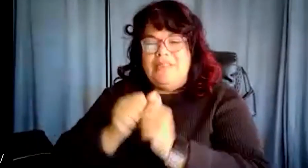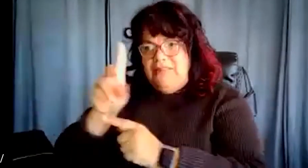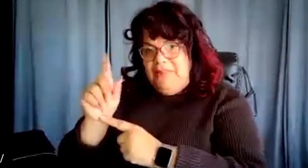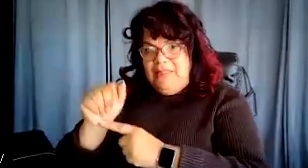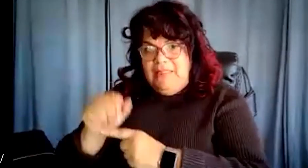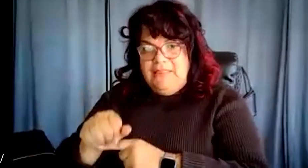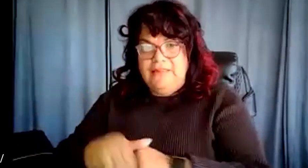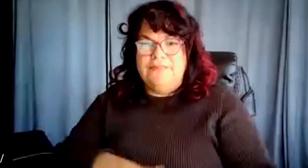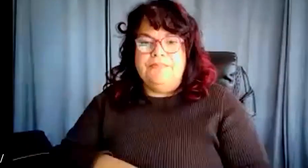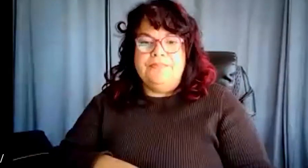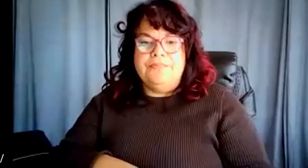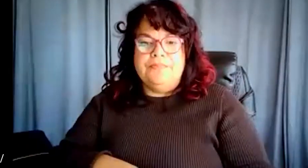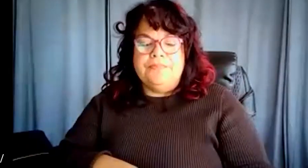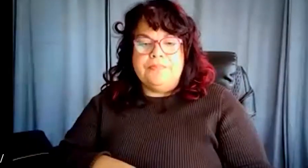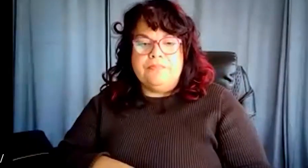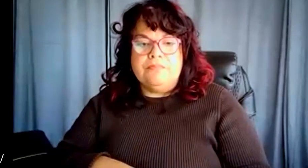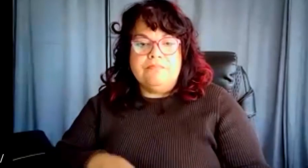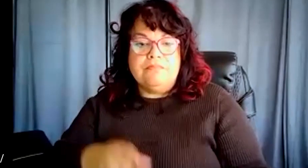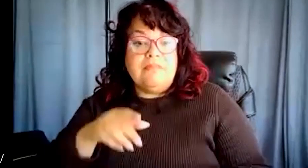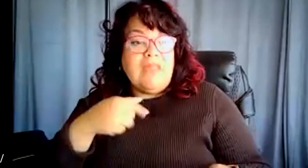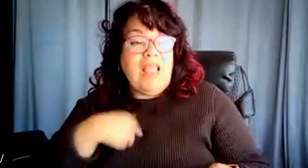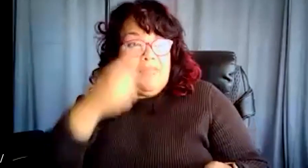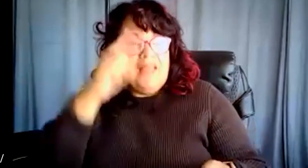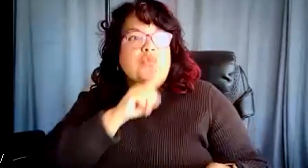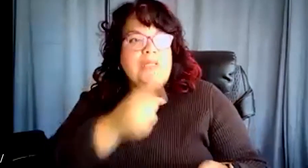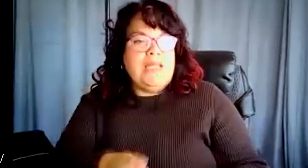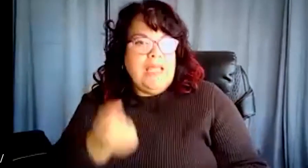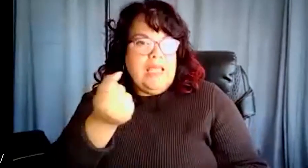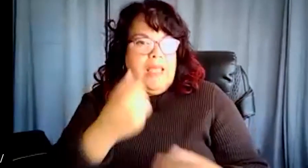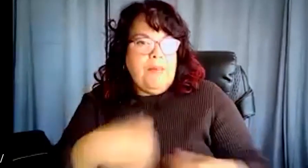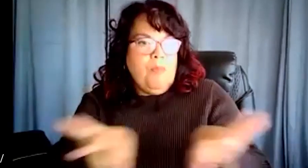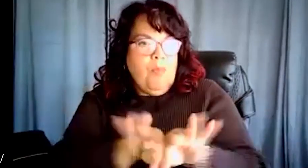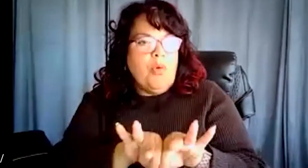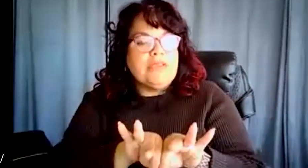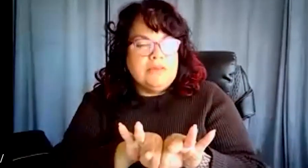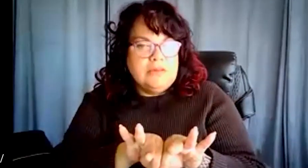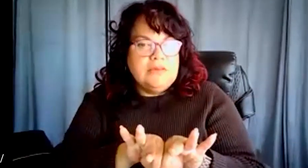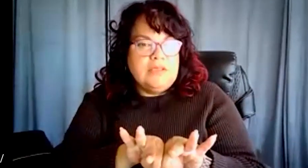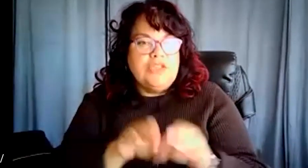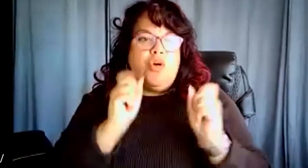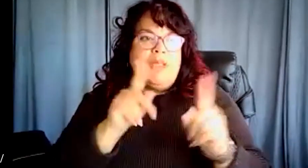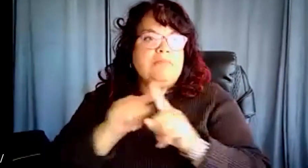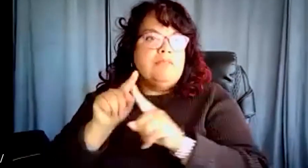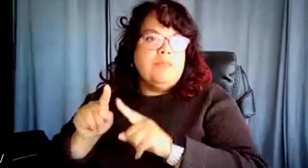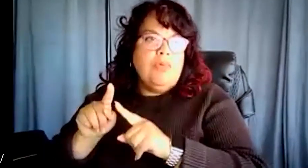I think it's really important to understand that, although so many of us use disability